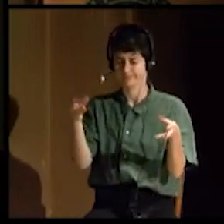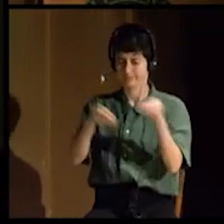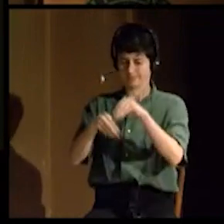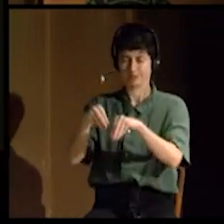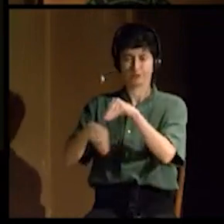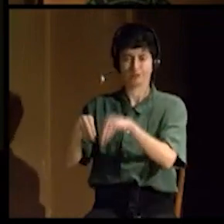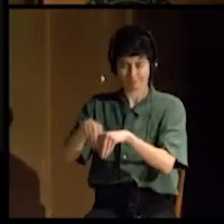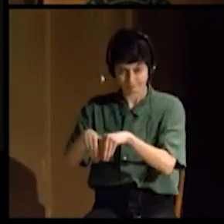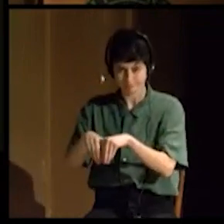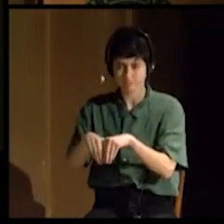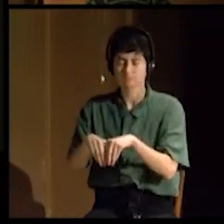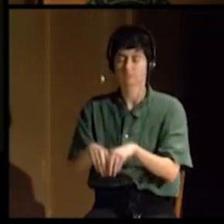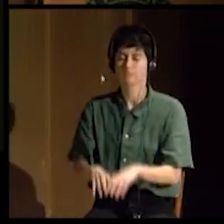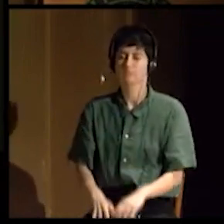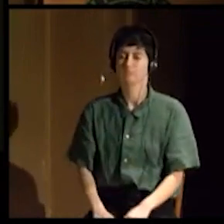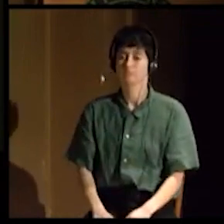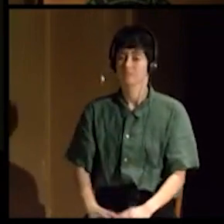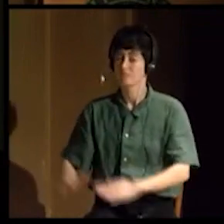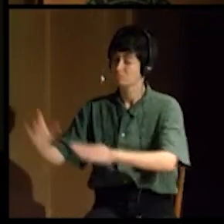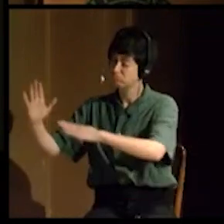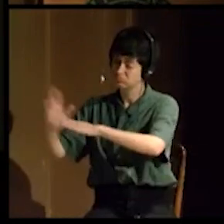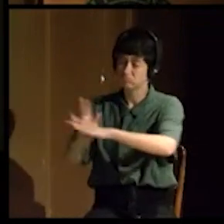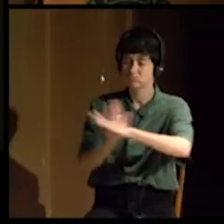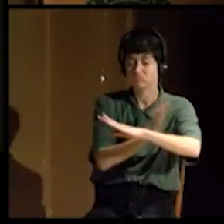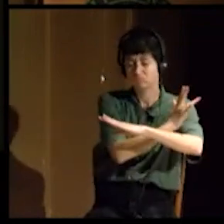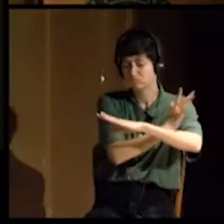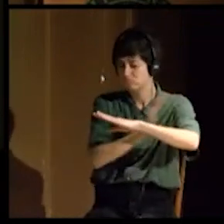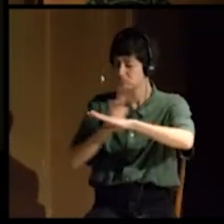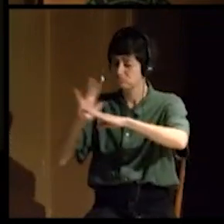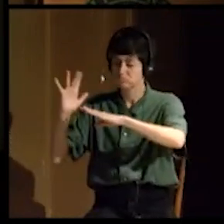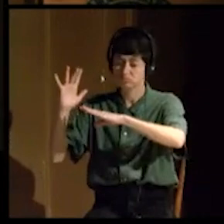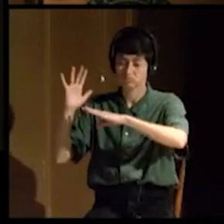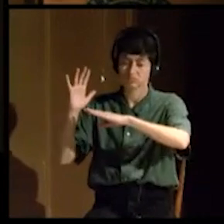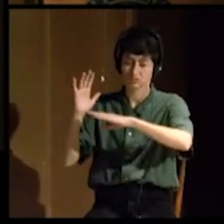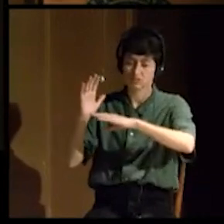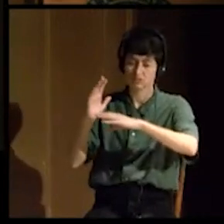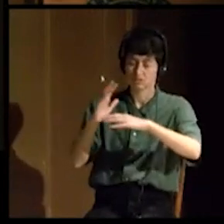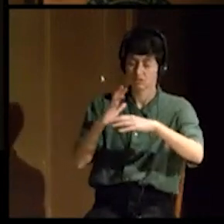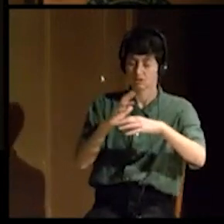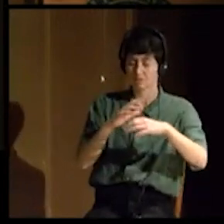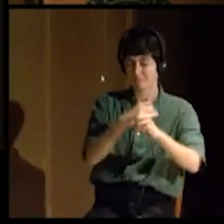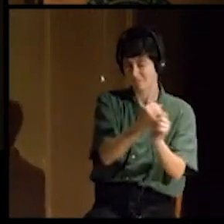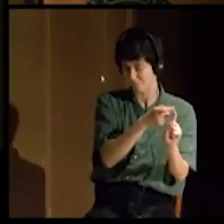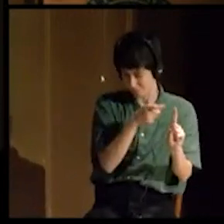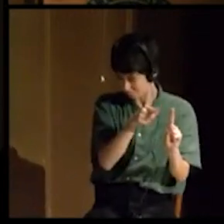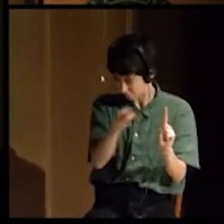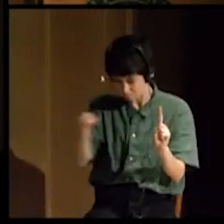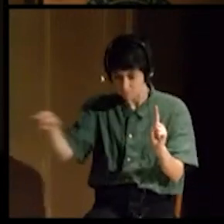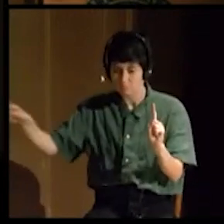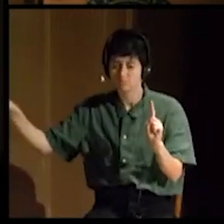and they have, as their crystallinity's distributed, they have sparse large crystals. Okay?